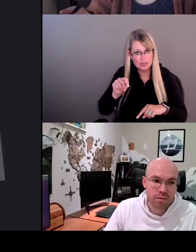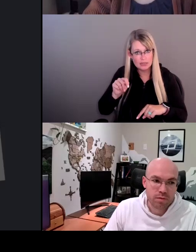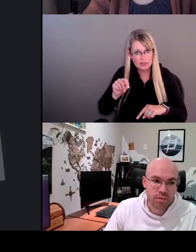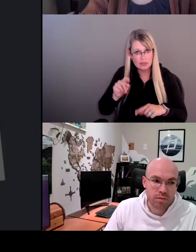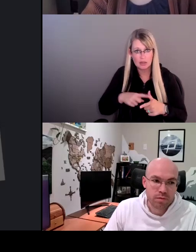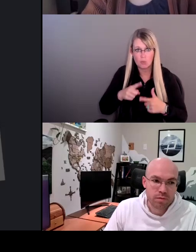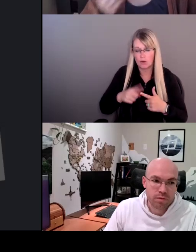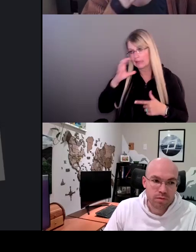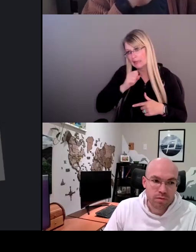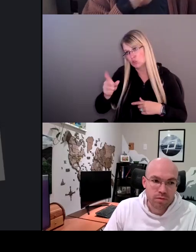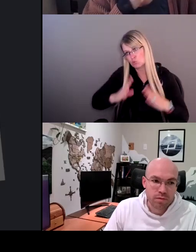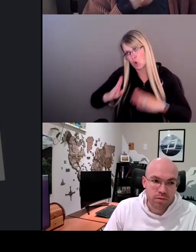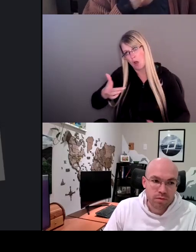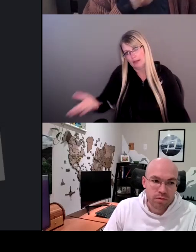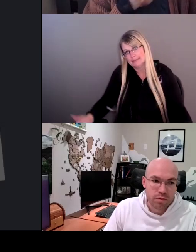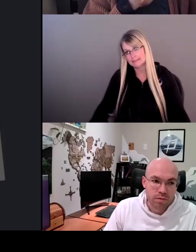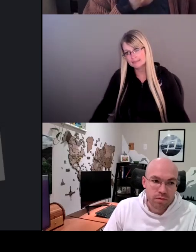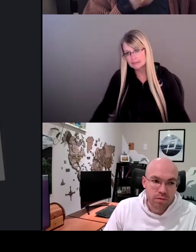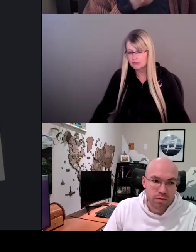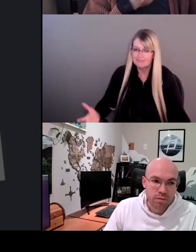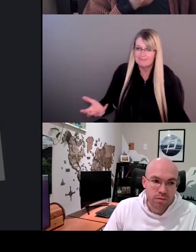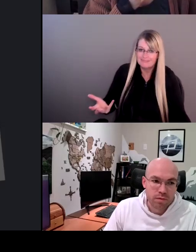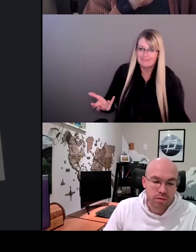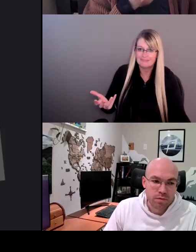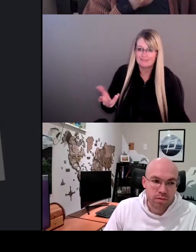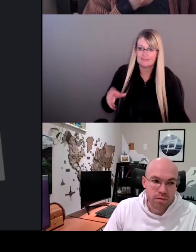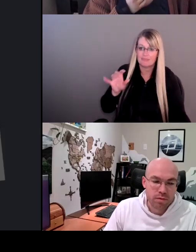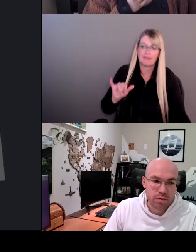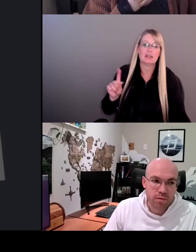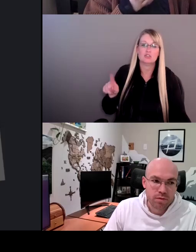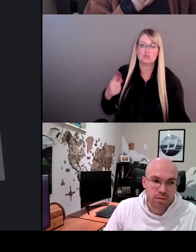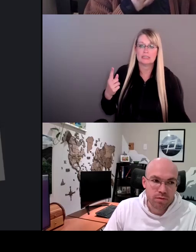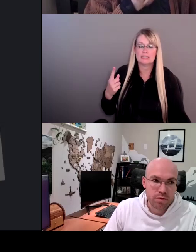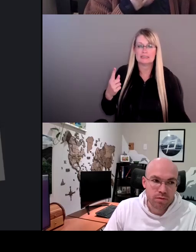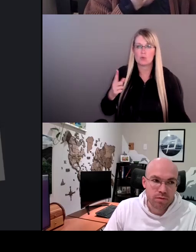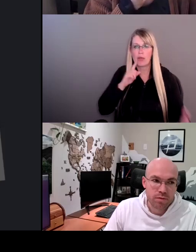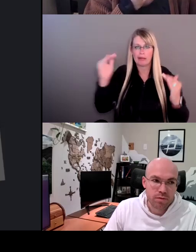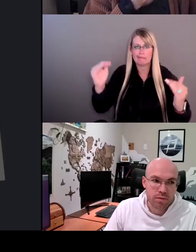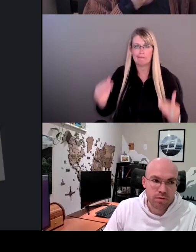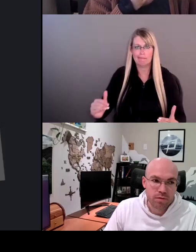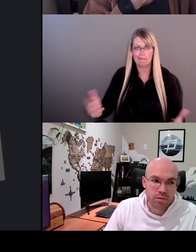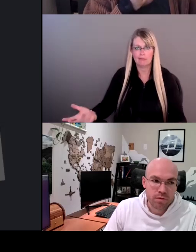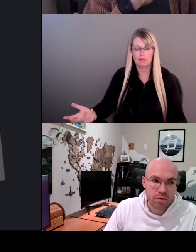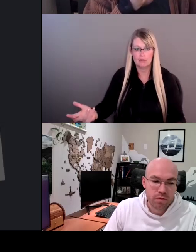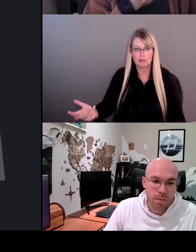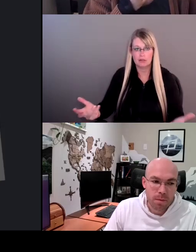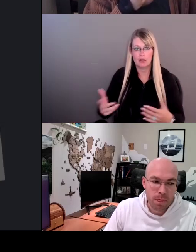I guess you are a robot. It's just kind of -- it's pretty demoralizing. So I would say,